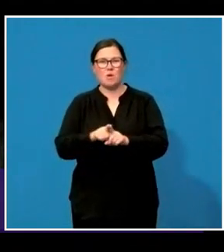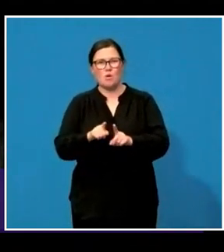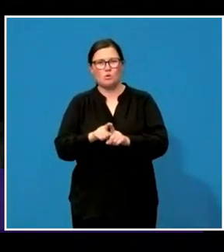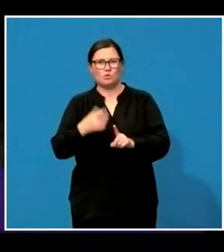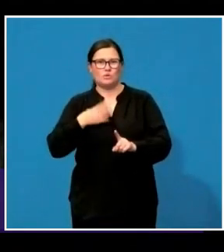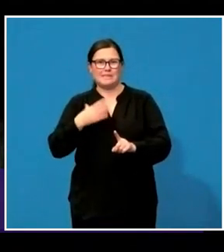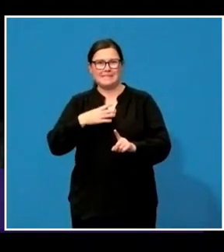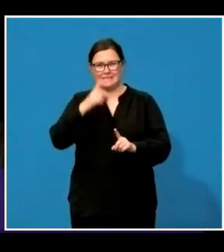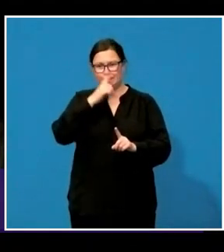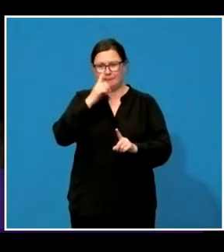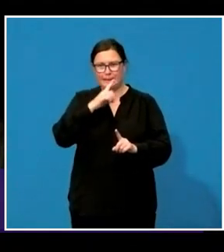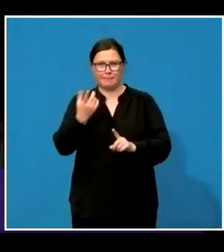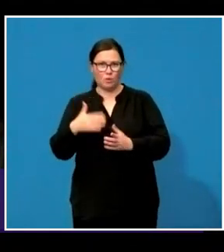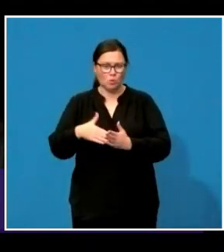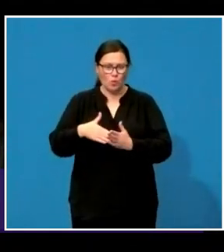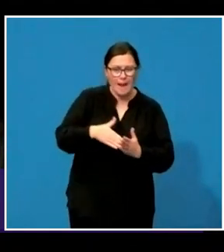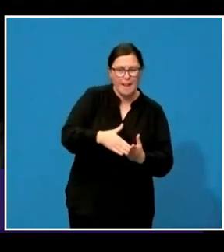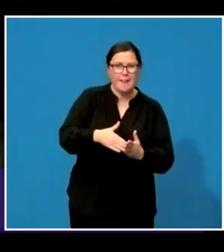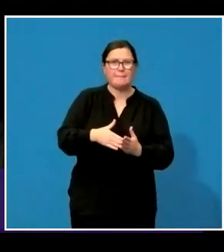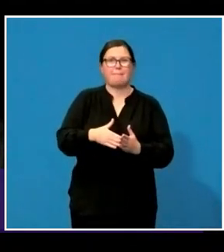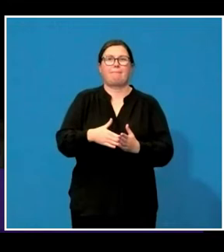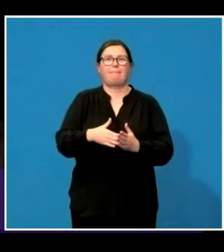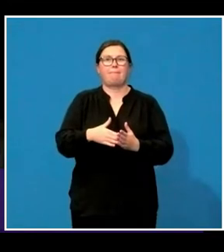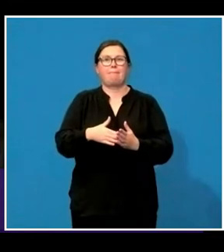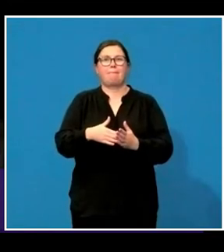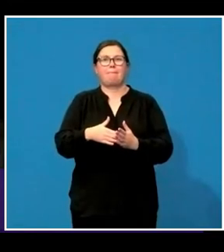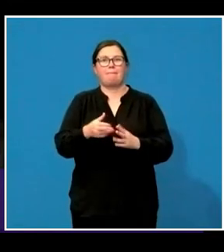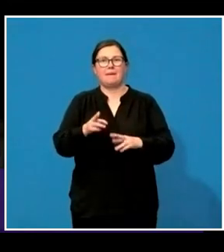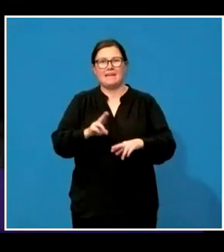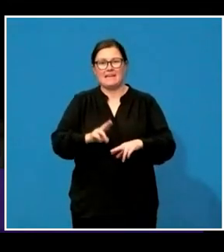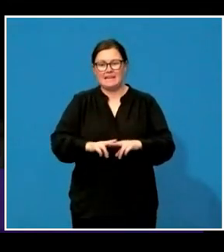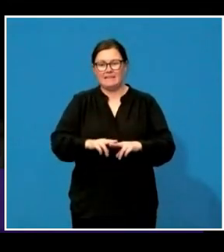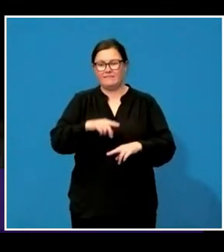of pushing him when it gets to a point of being either too hot in this environment or